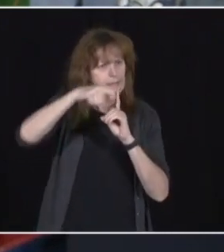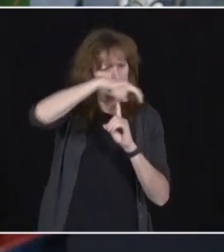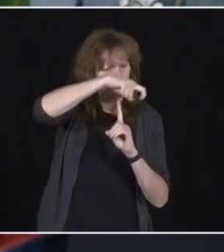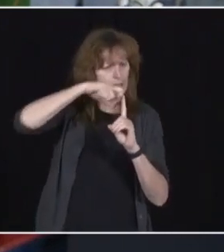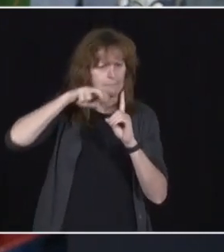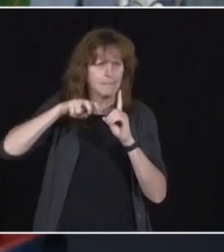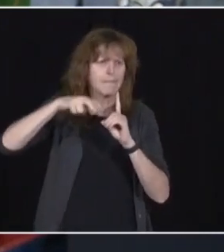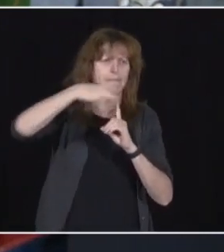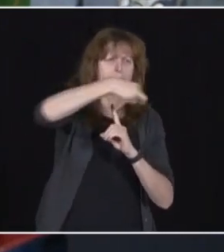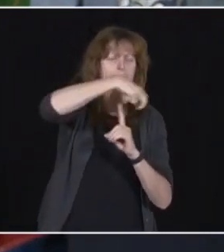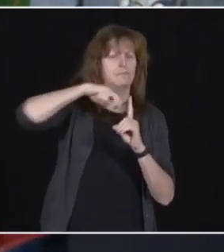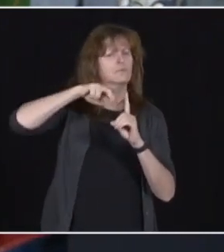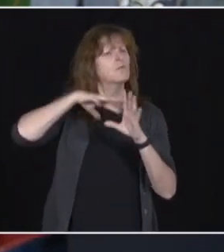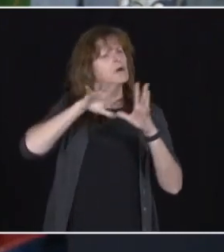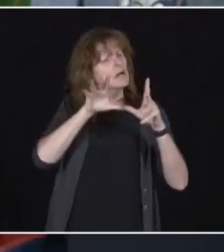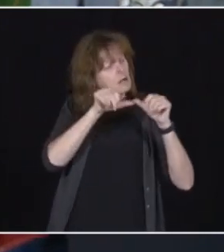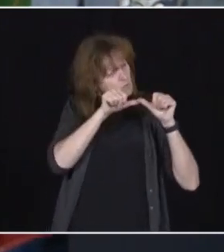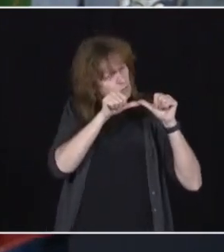Testing and contacts tracing is critical.